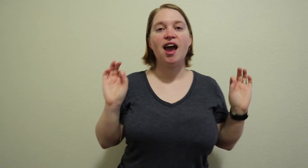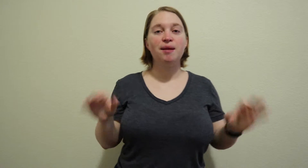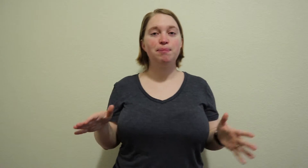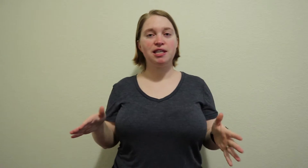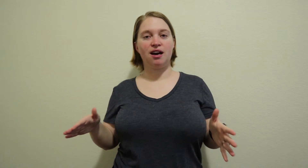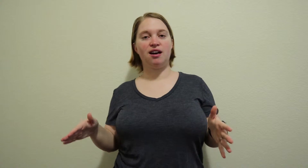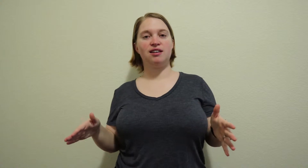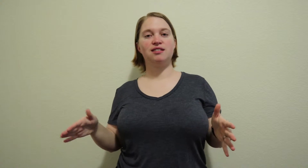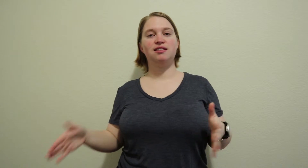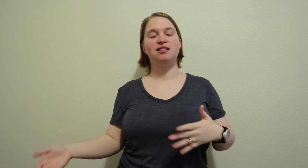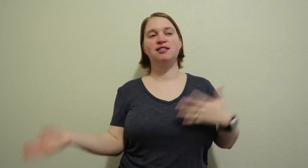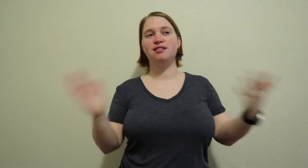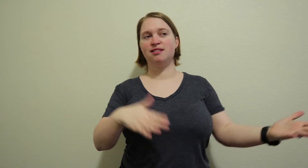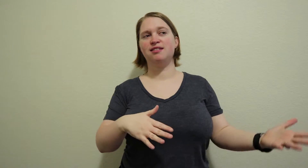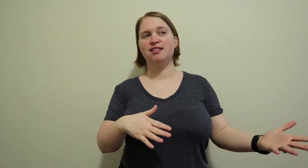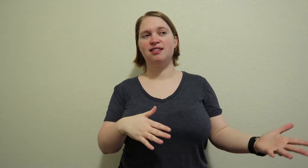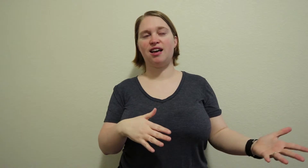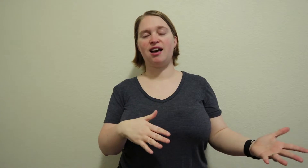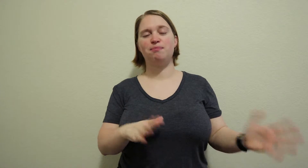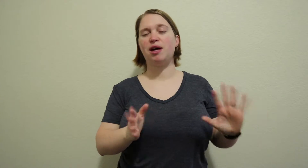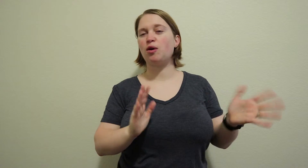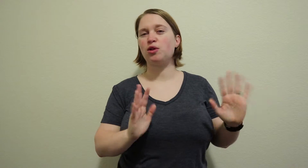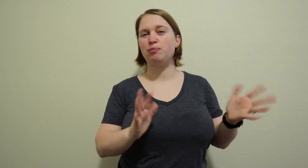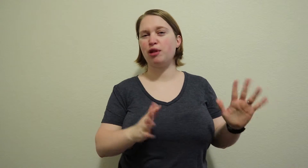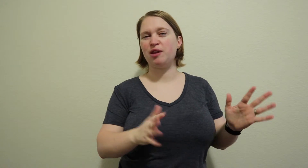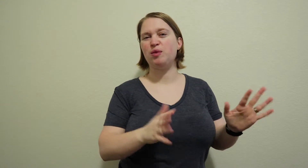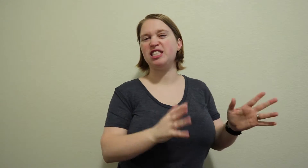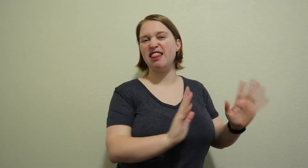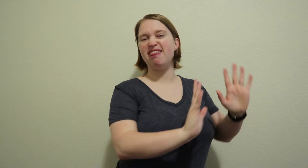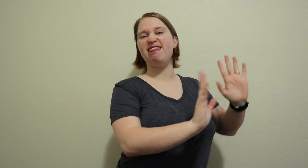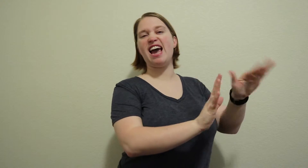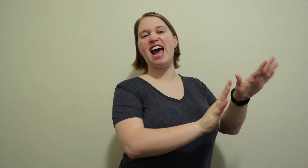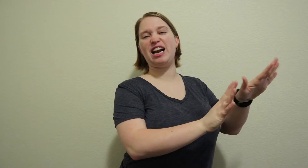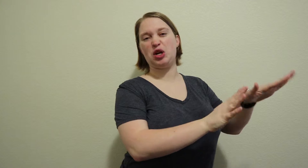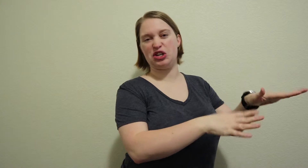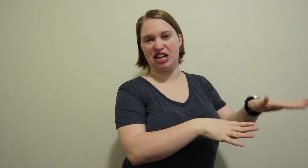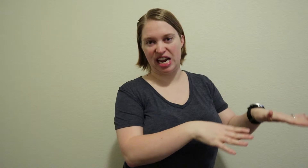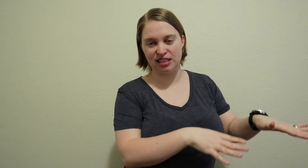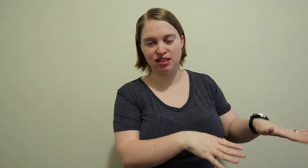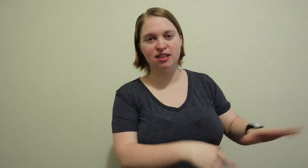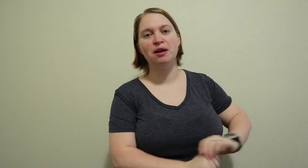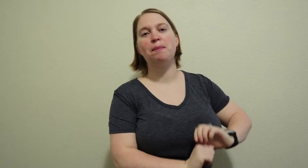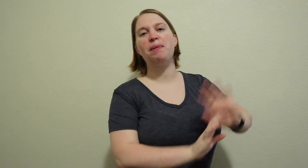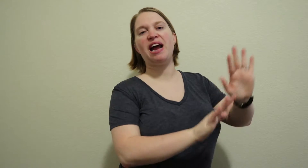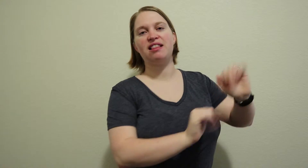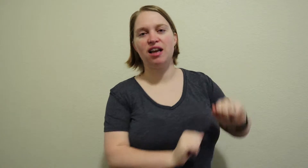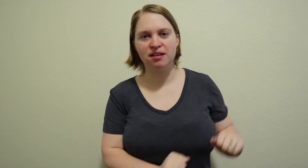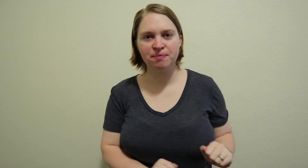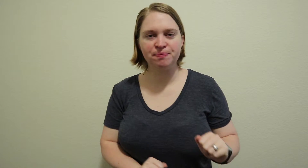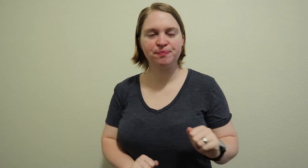and because that my Cochlear Implant wasn't that great back then